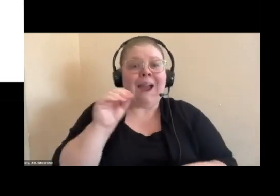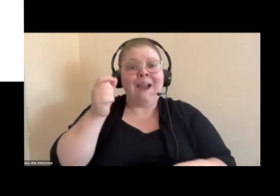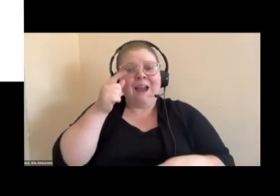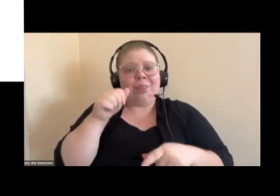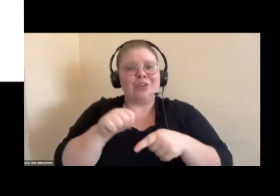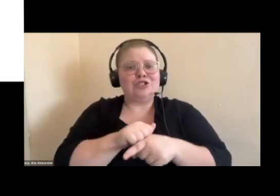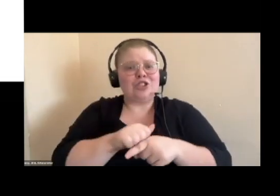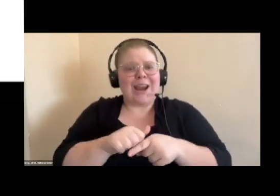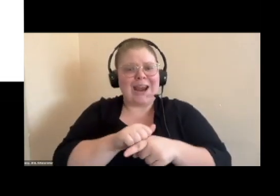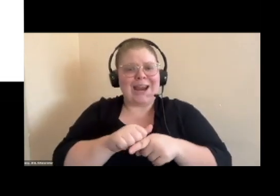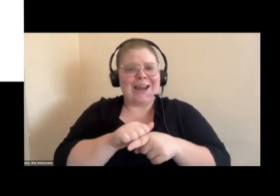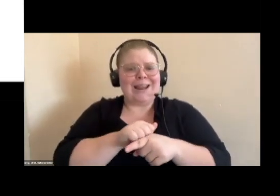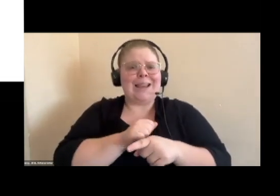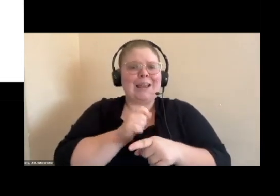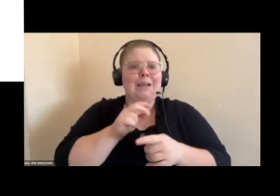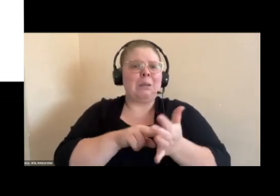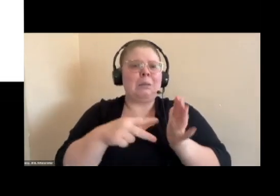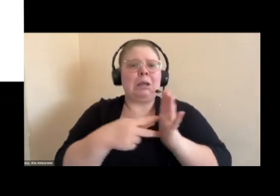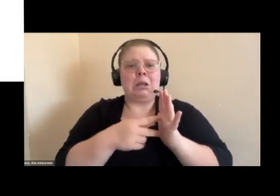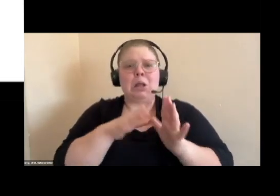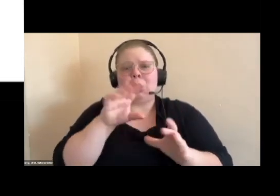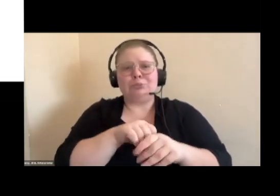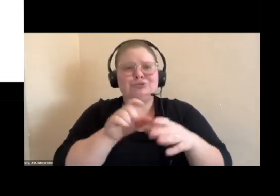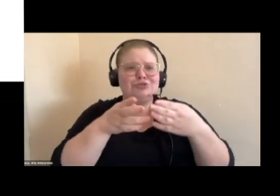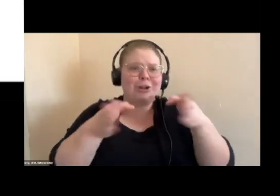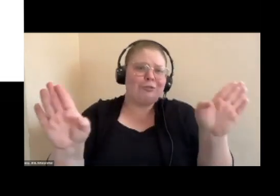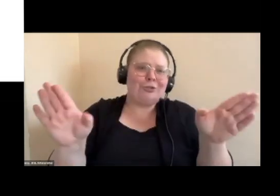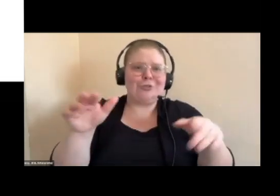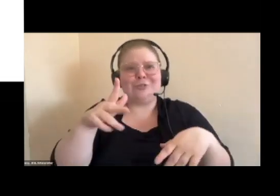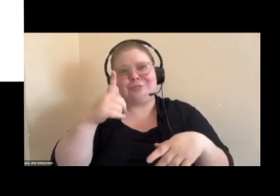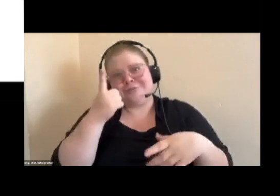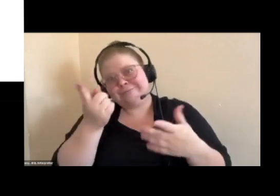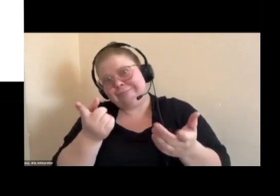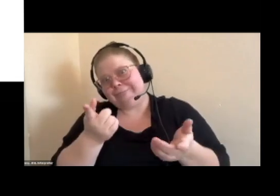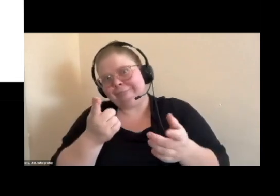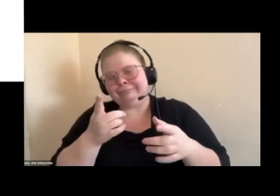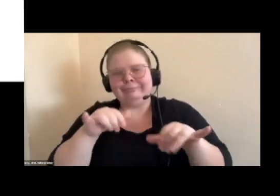your usual generic research training in terms